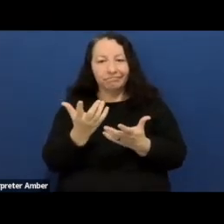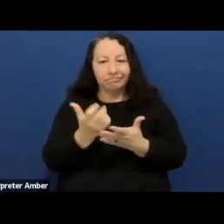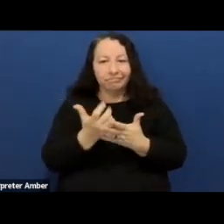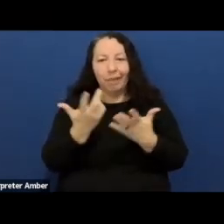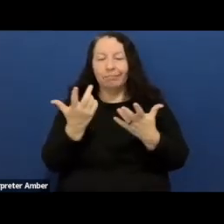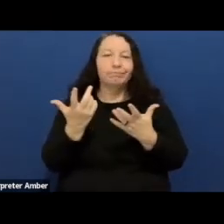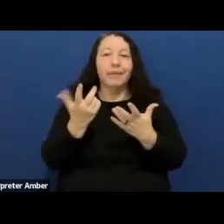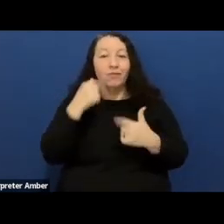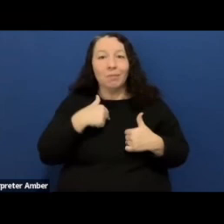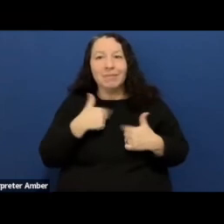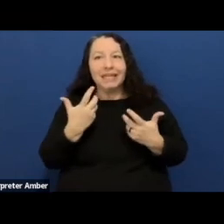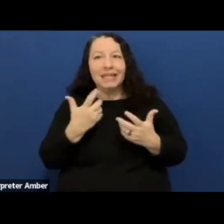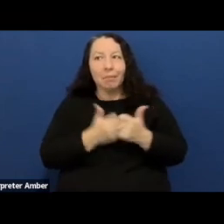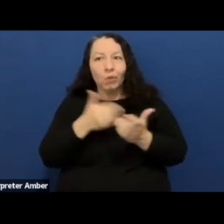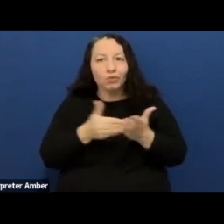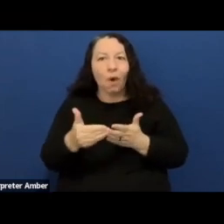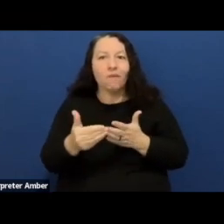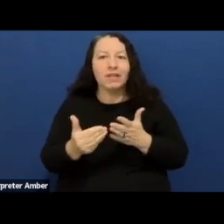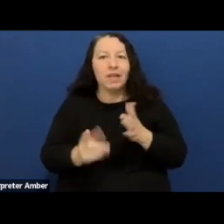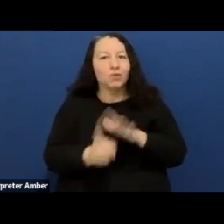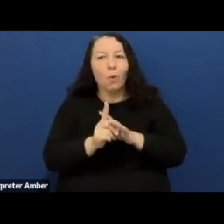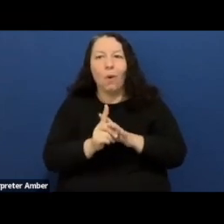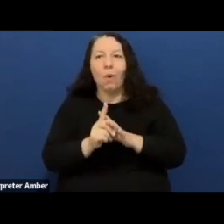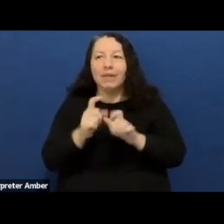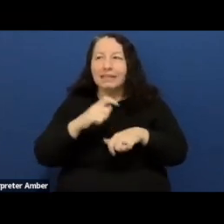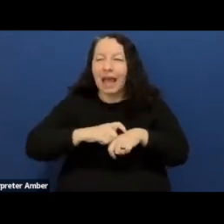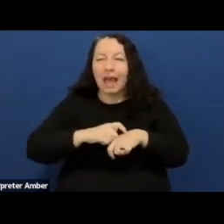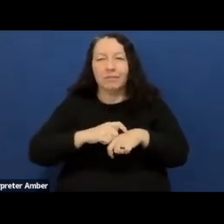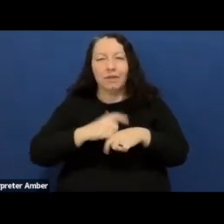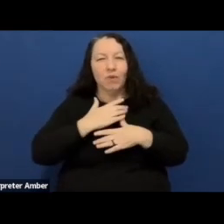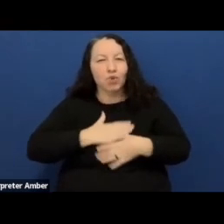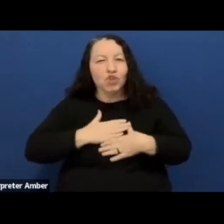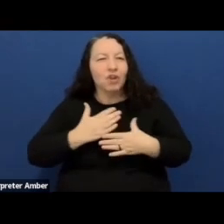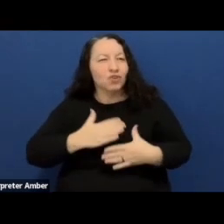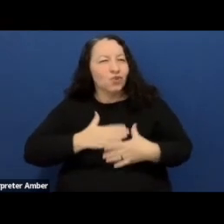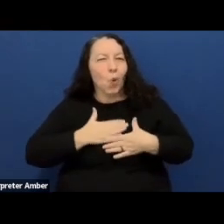of the tears as libations, and for me they come most often in moments of wonder,